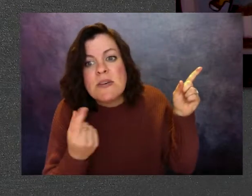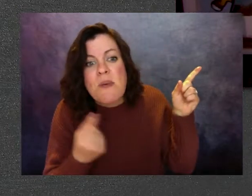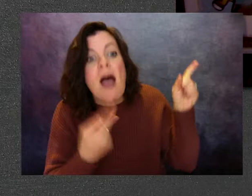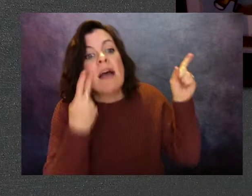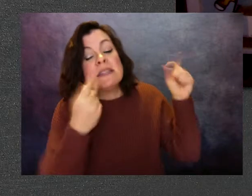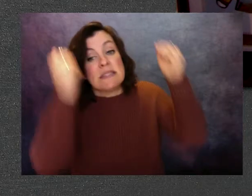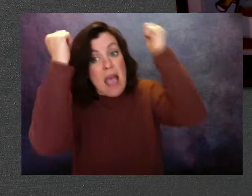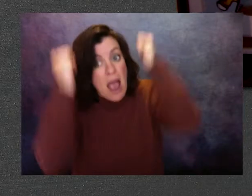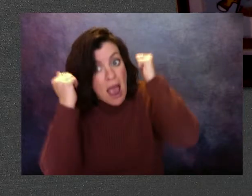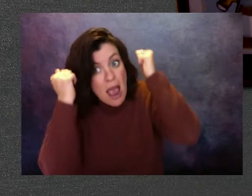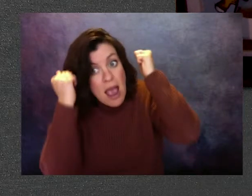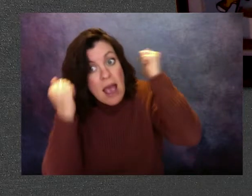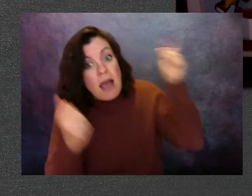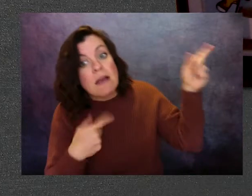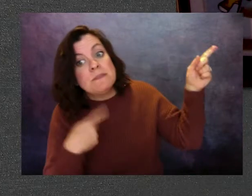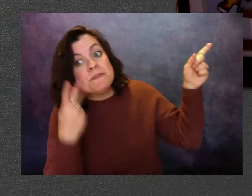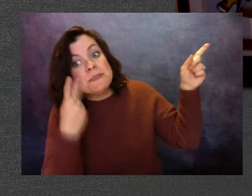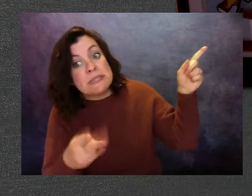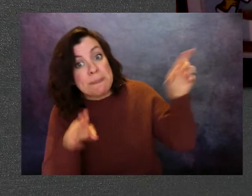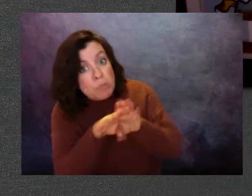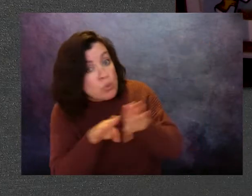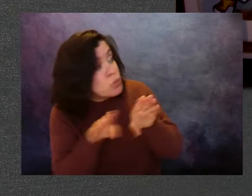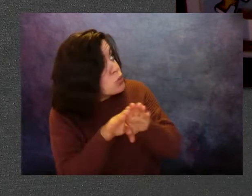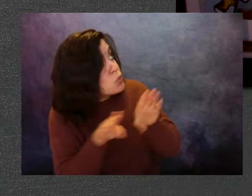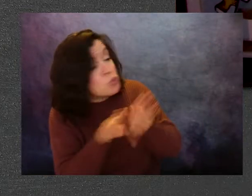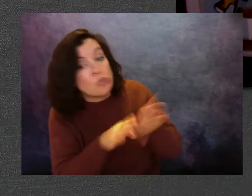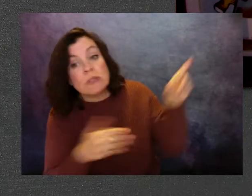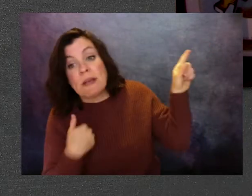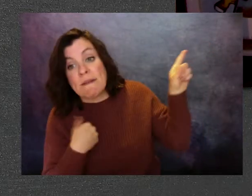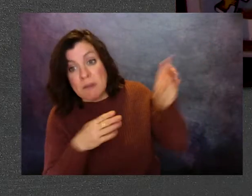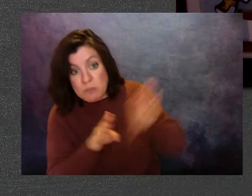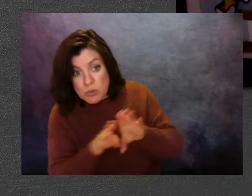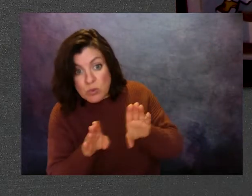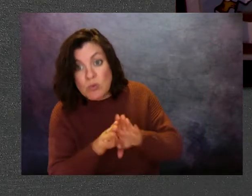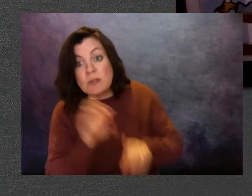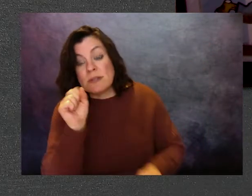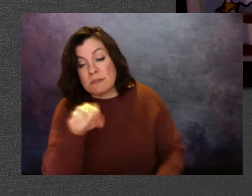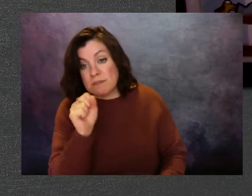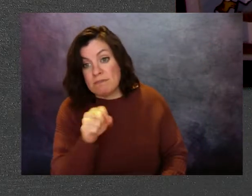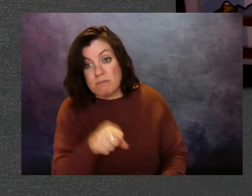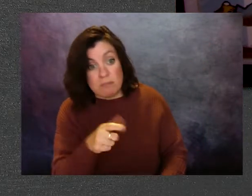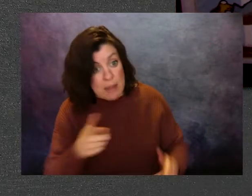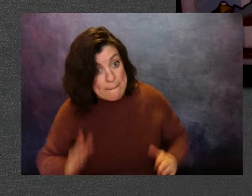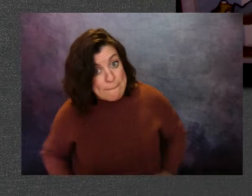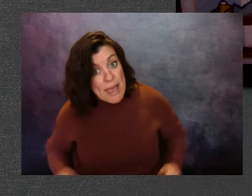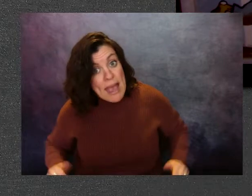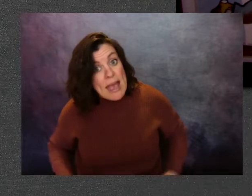I see some boots. Yeah. See some, maybe some pants.